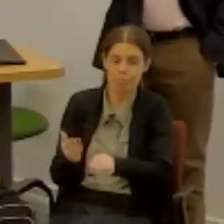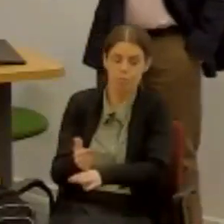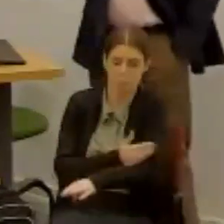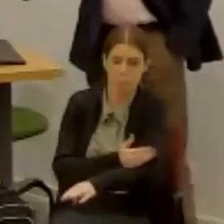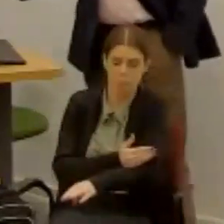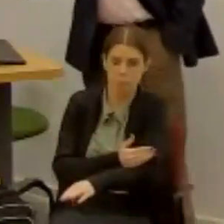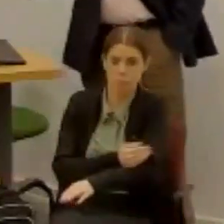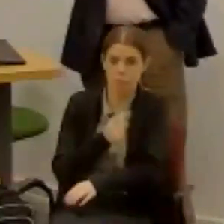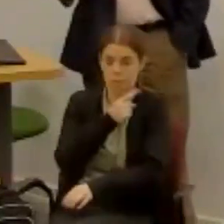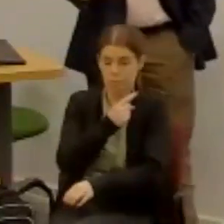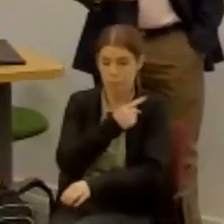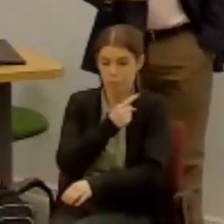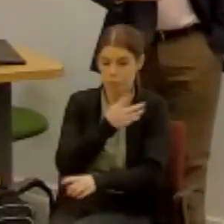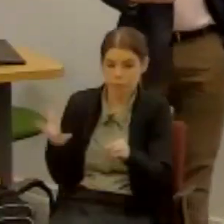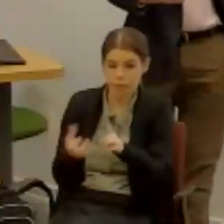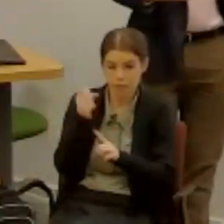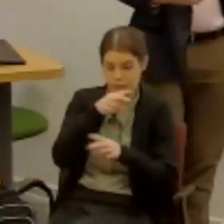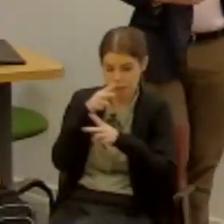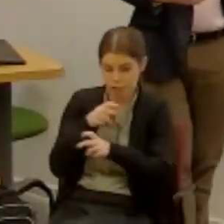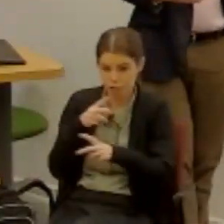this pathology we can detect it in a very young.